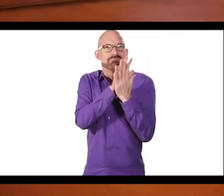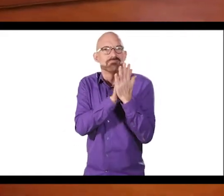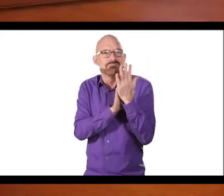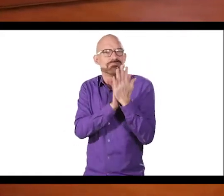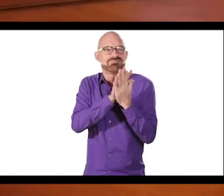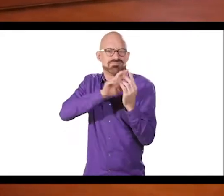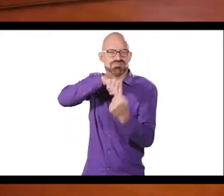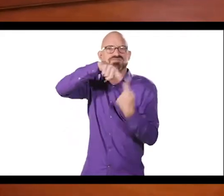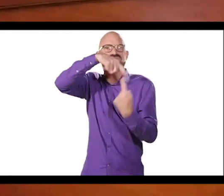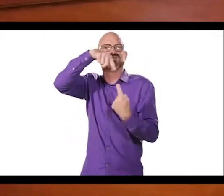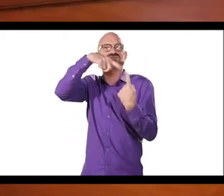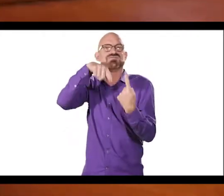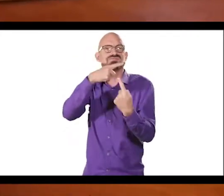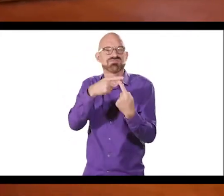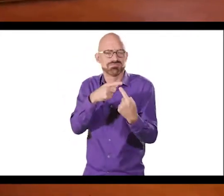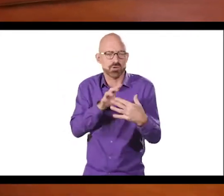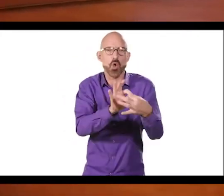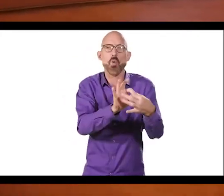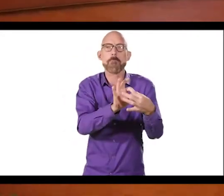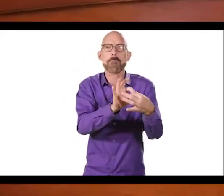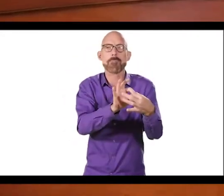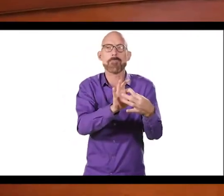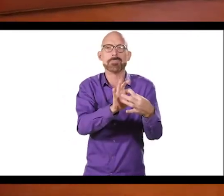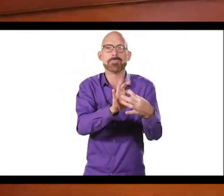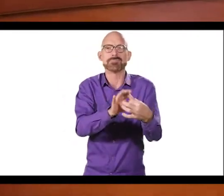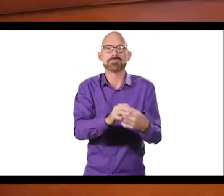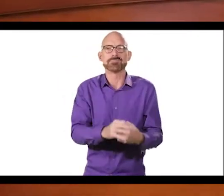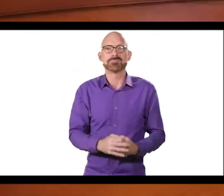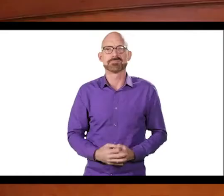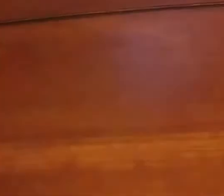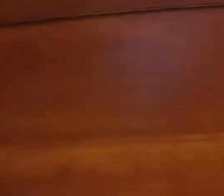constant, home.